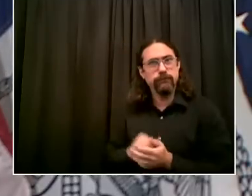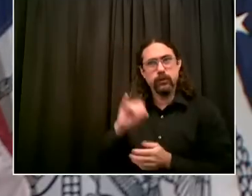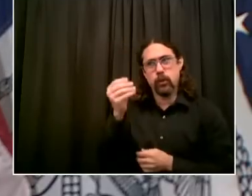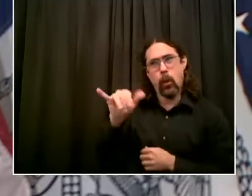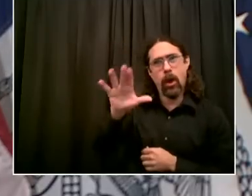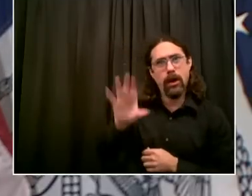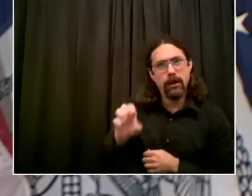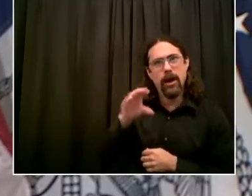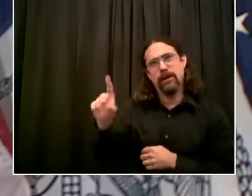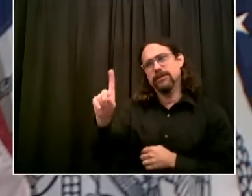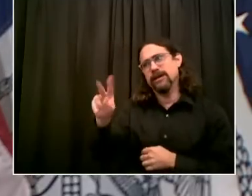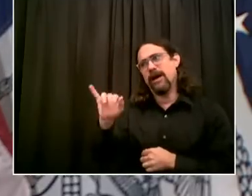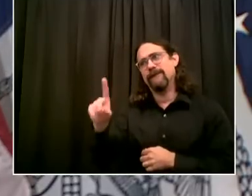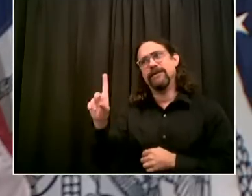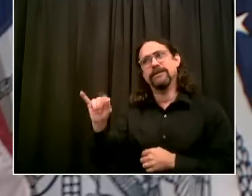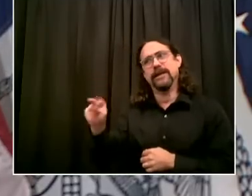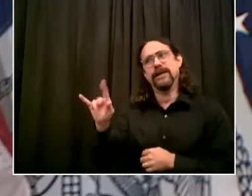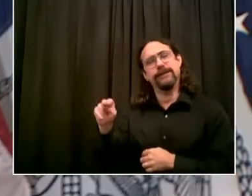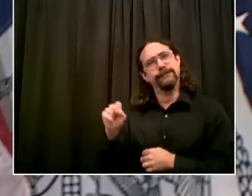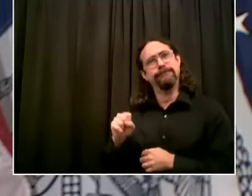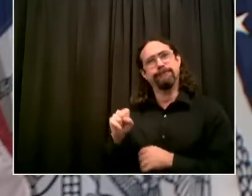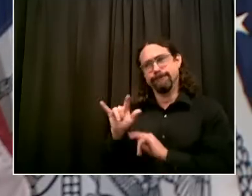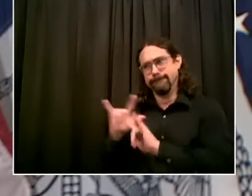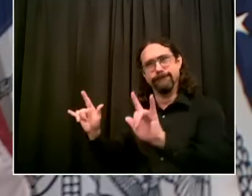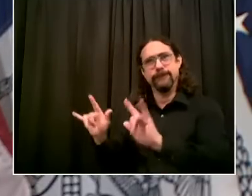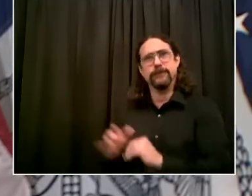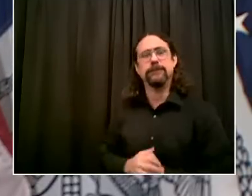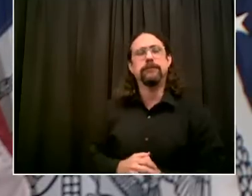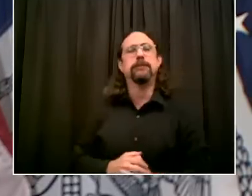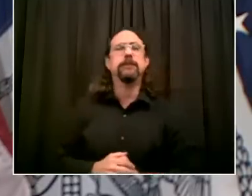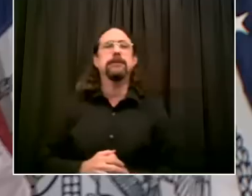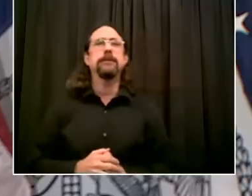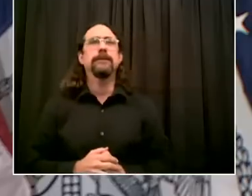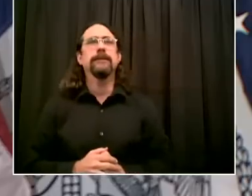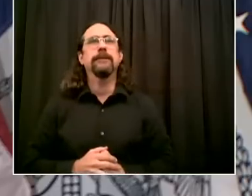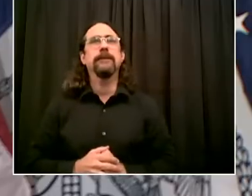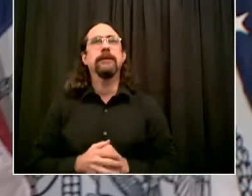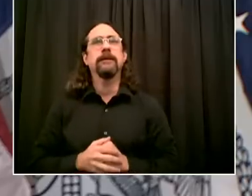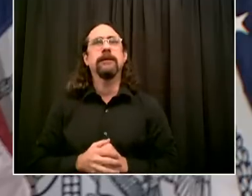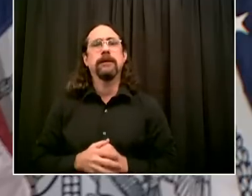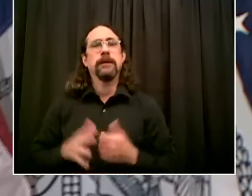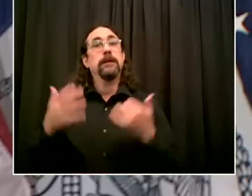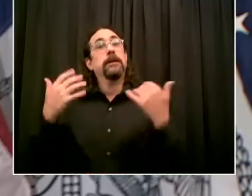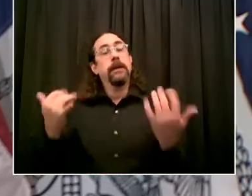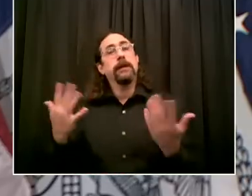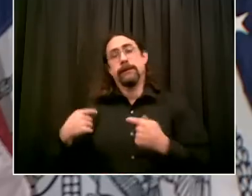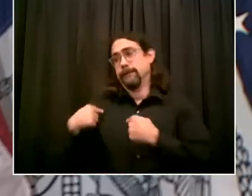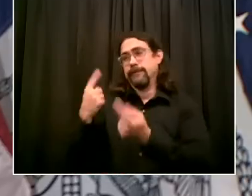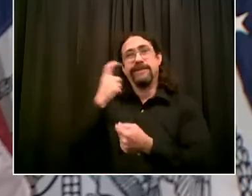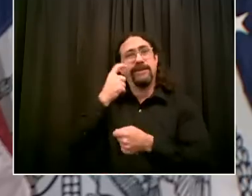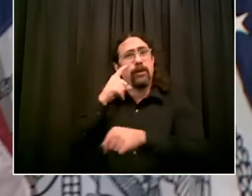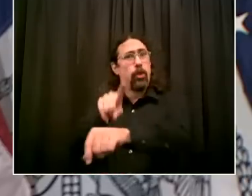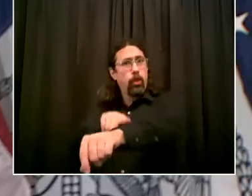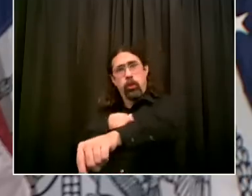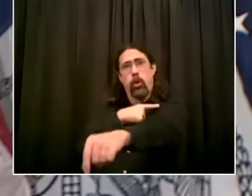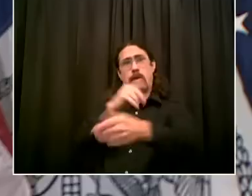JOYCE DINKINS, REST IN N PEACE. WITH THAT, WE ARE COMING